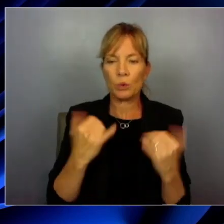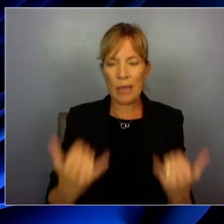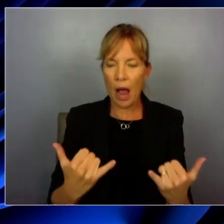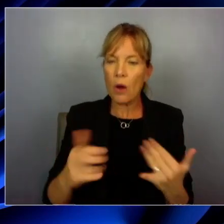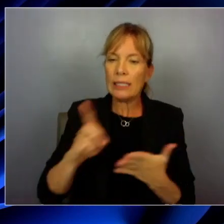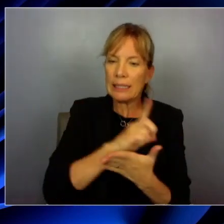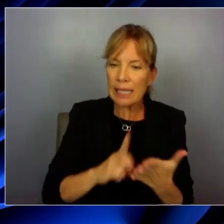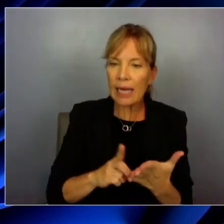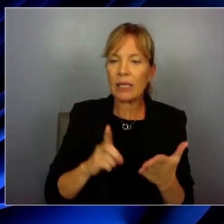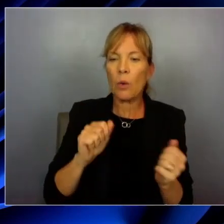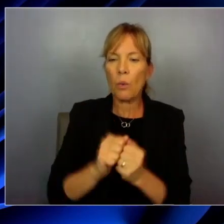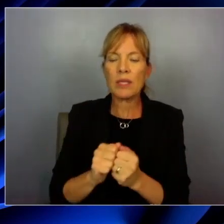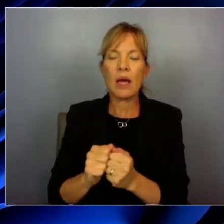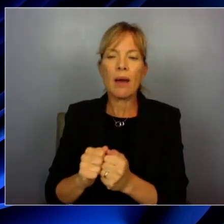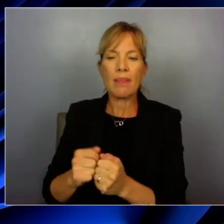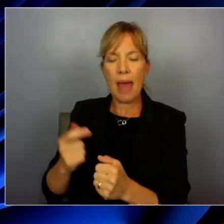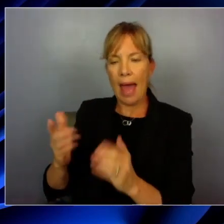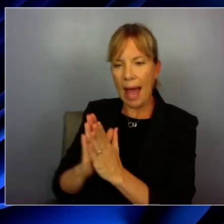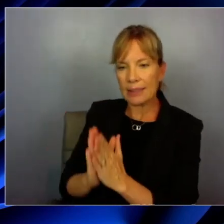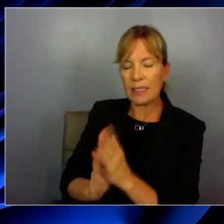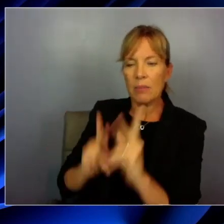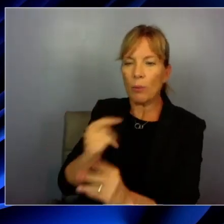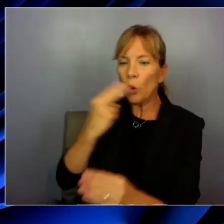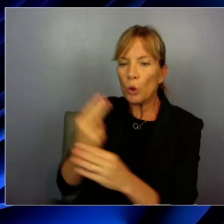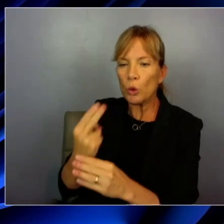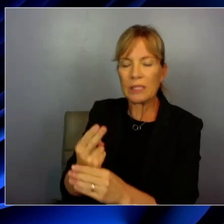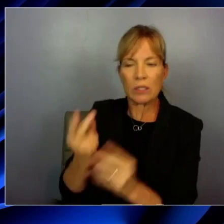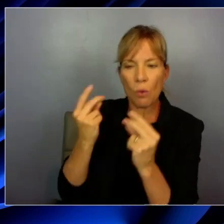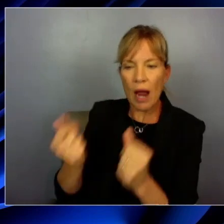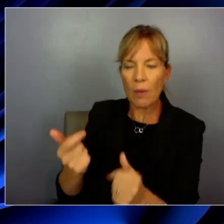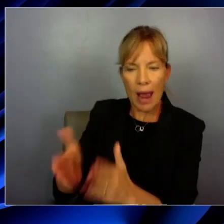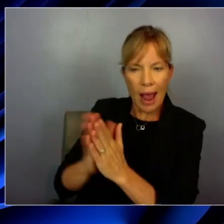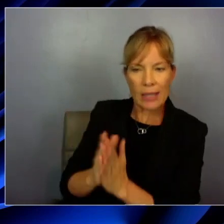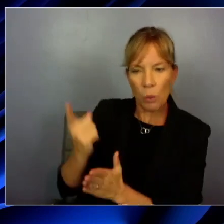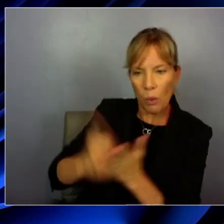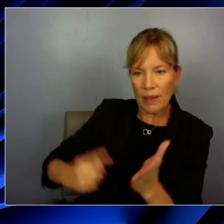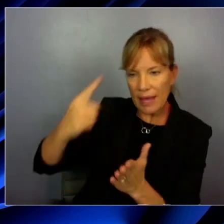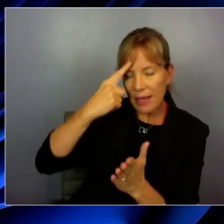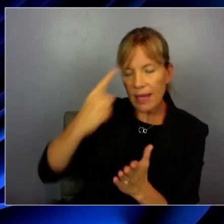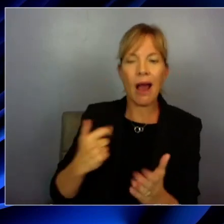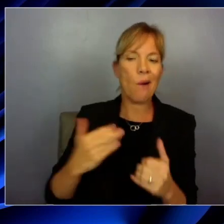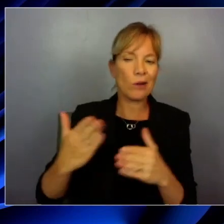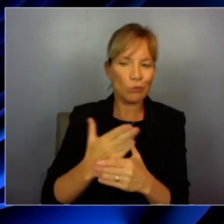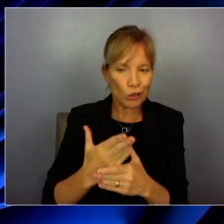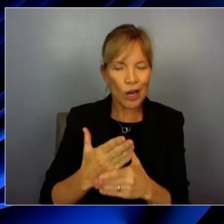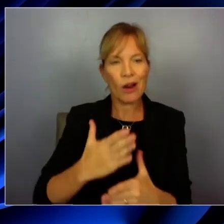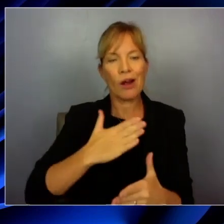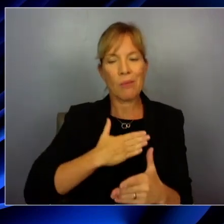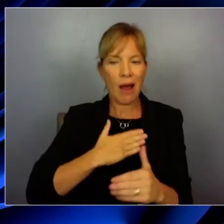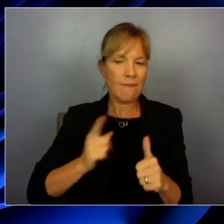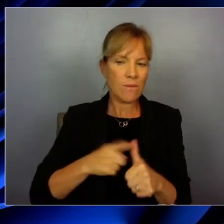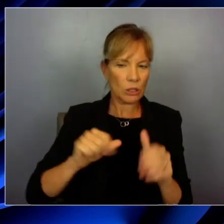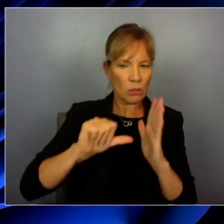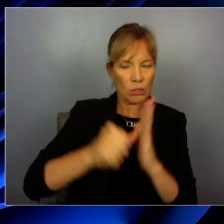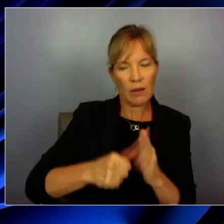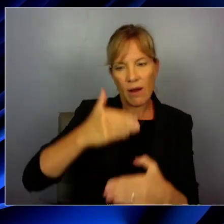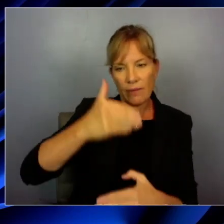right from the right from the get go. I just wanted to share and my first impressions of Windows 11.